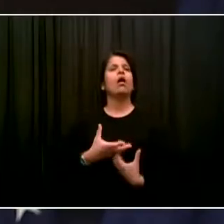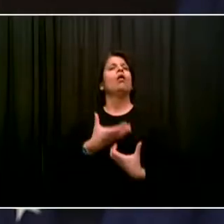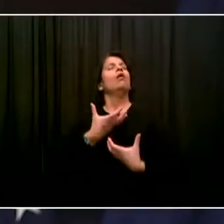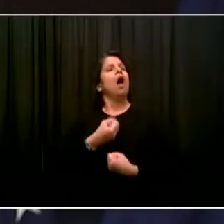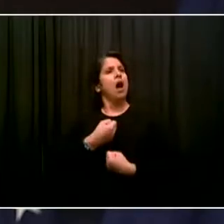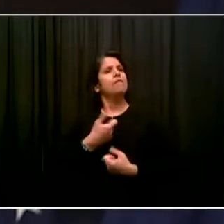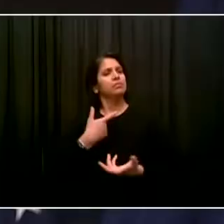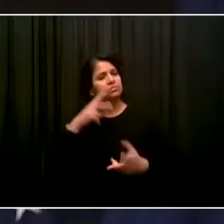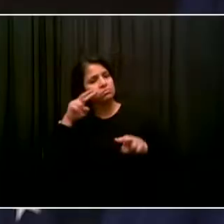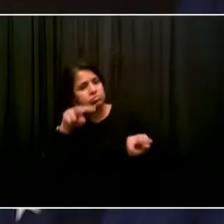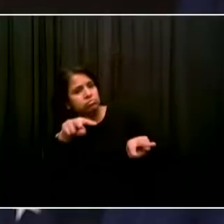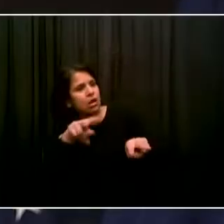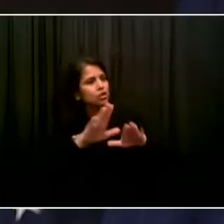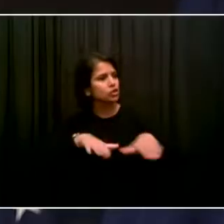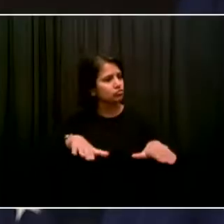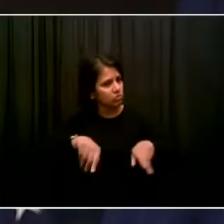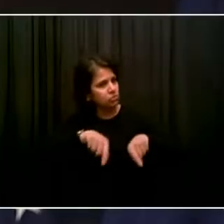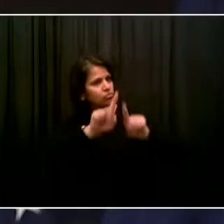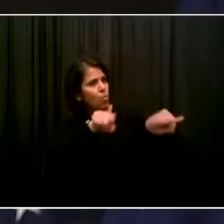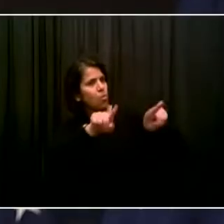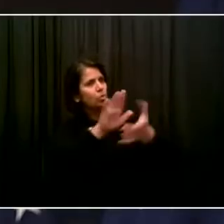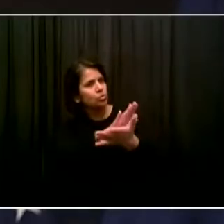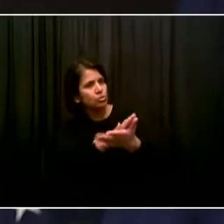NUMBERS GO UP OVER THE COMING DAYS AND WEEKS AS STUDTENS AND